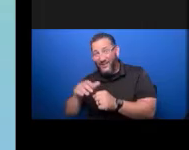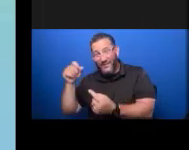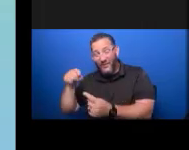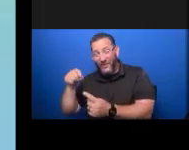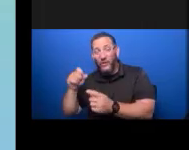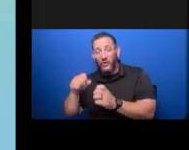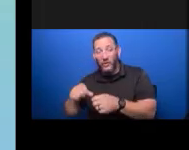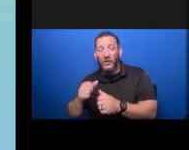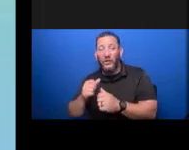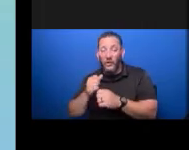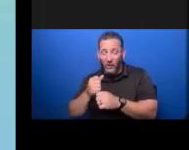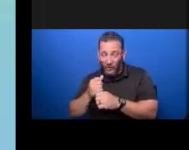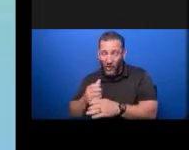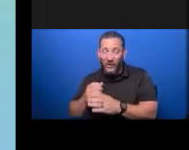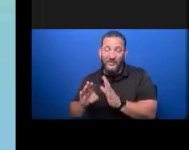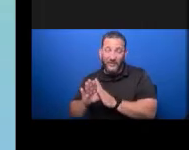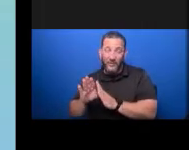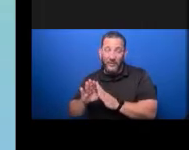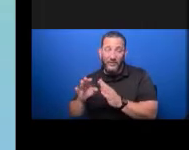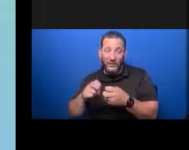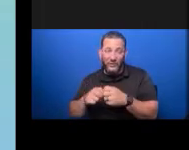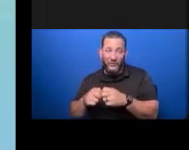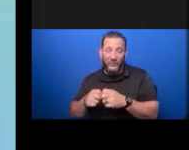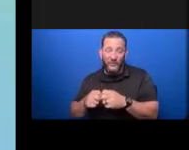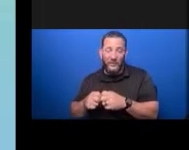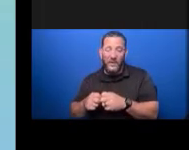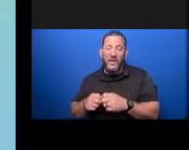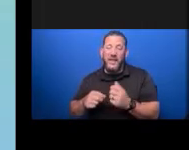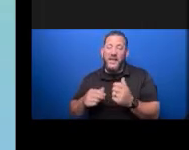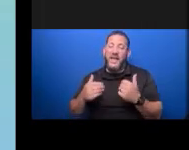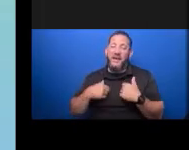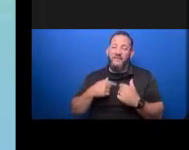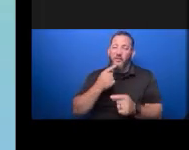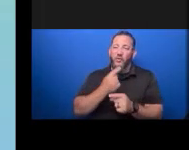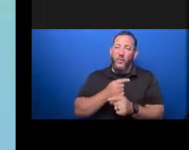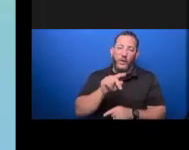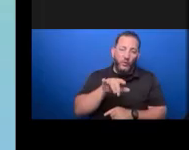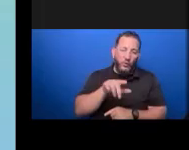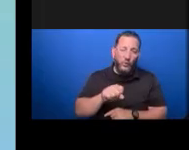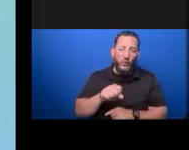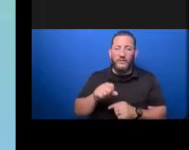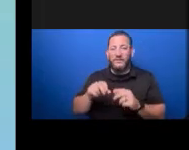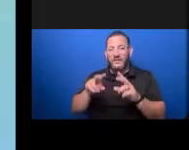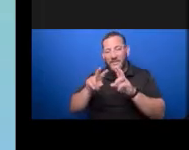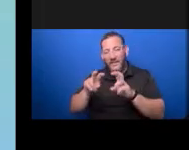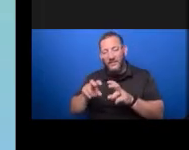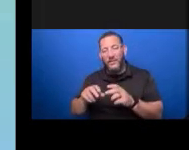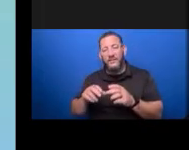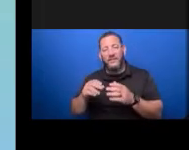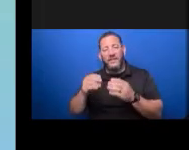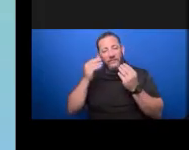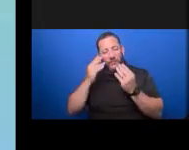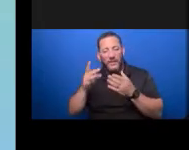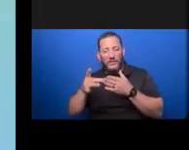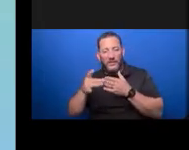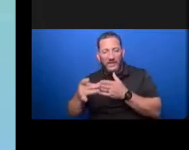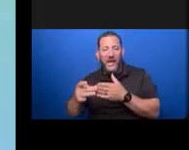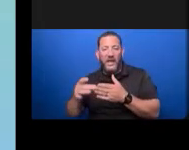cause developmental issues, and having the appropriate tools, assessments, and information to guide these relationships and